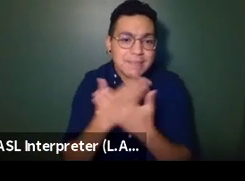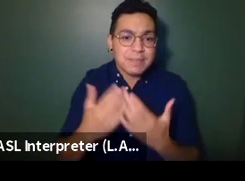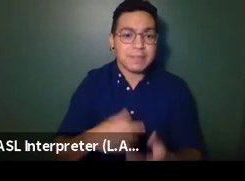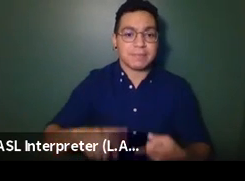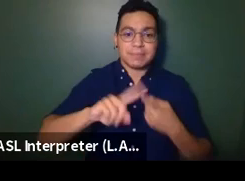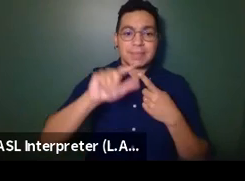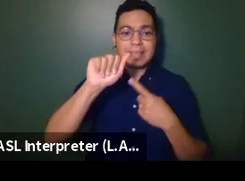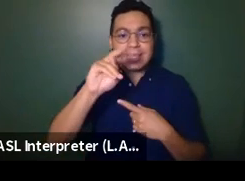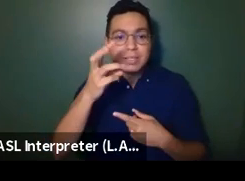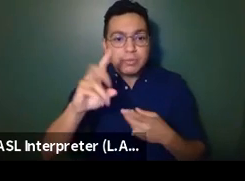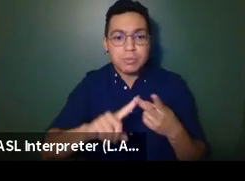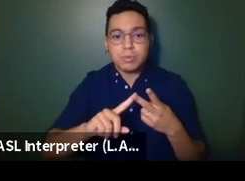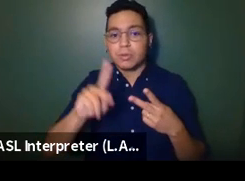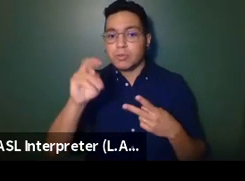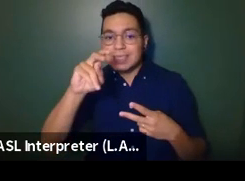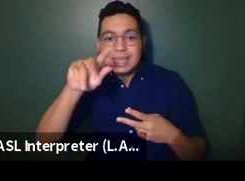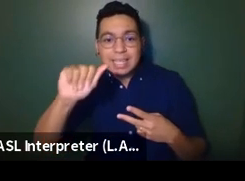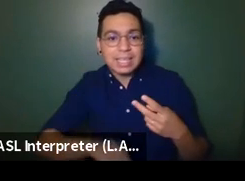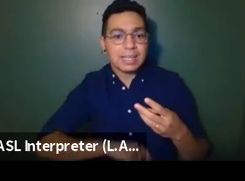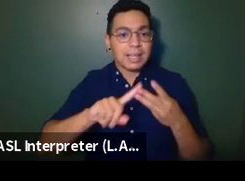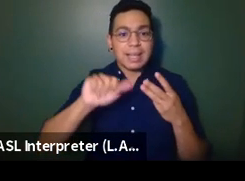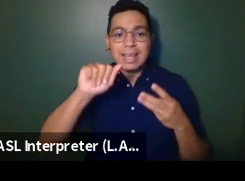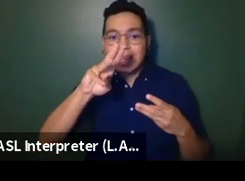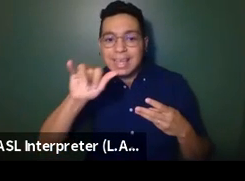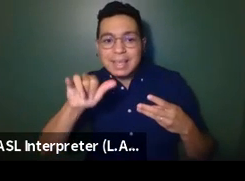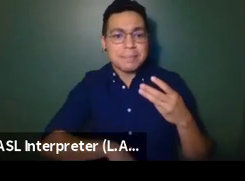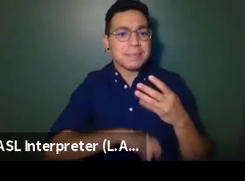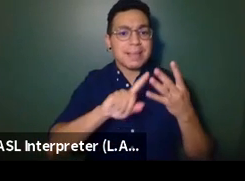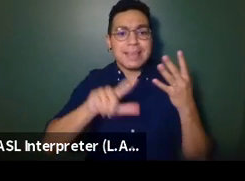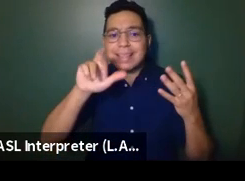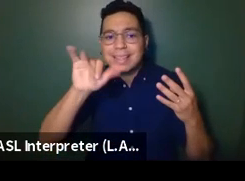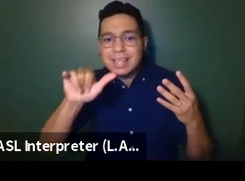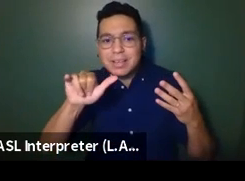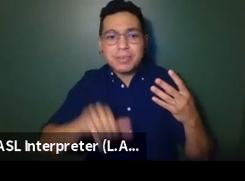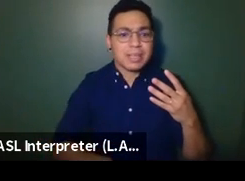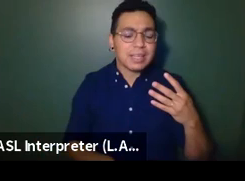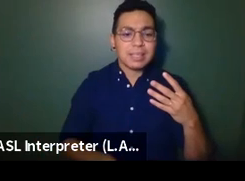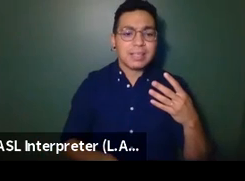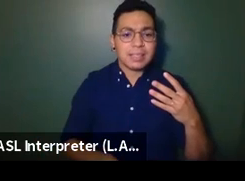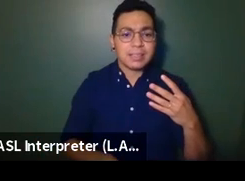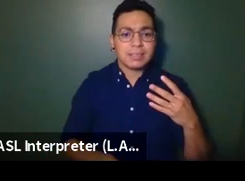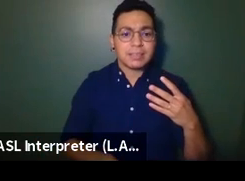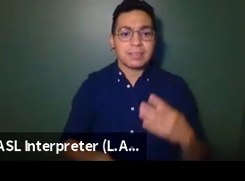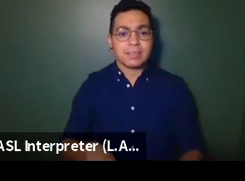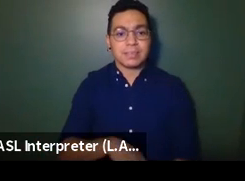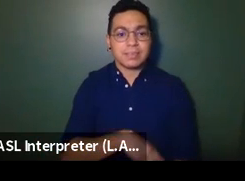Jeff Crawford: We have Kristina Wombold. We've got Amy Colburn. We've got Larry Davidson. Also, we've got Katherine Livick and I will be